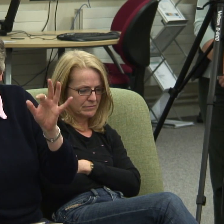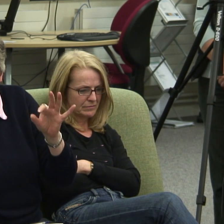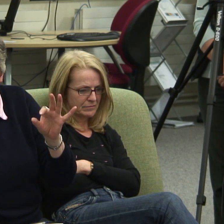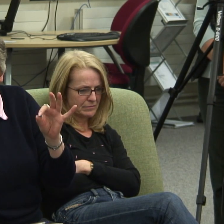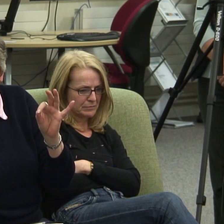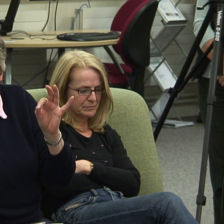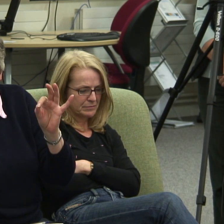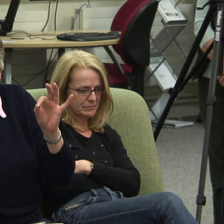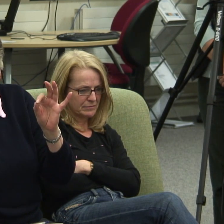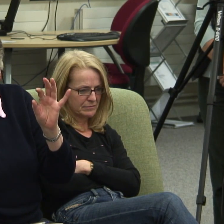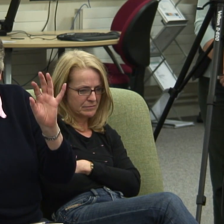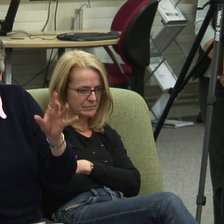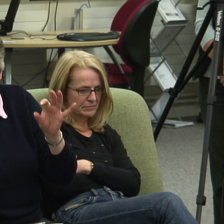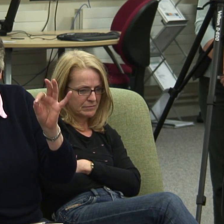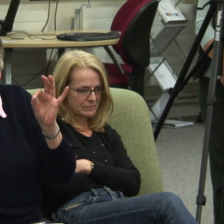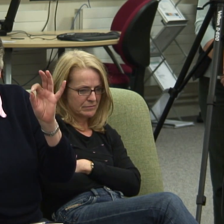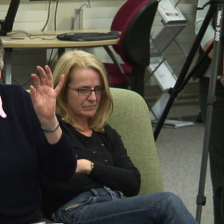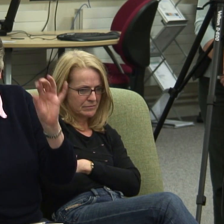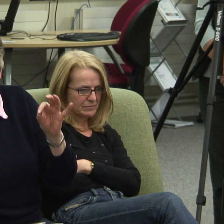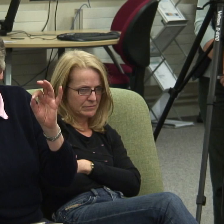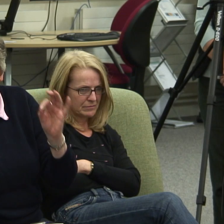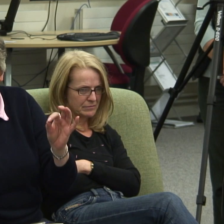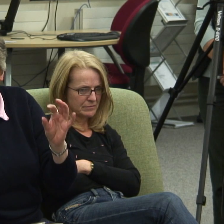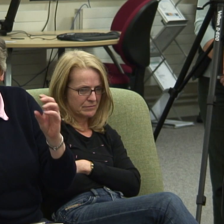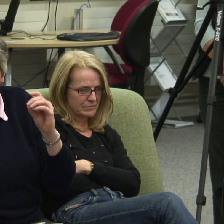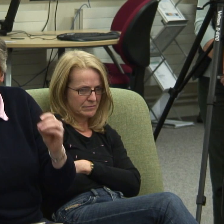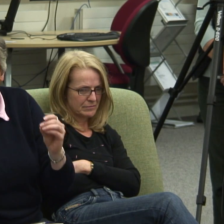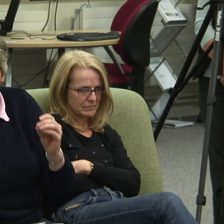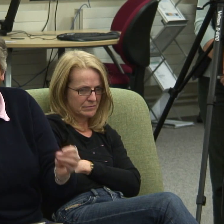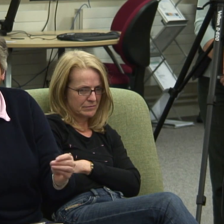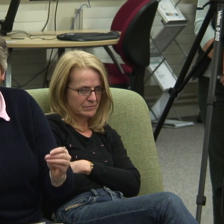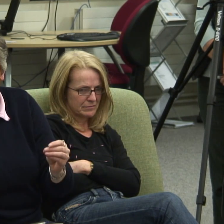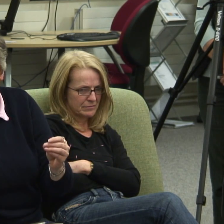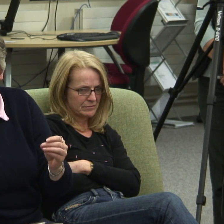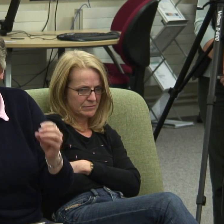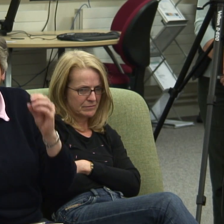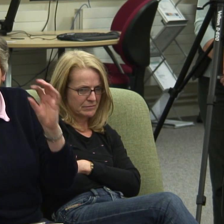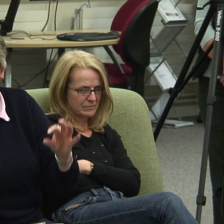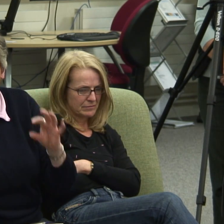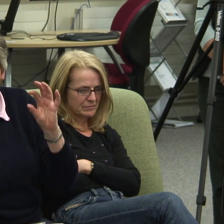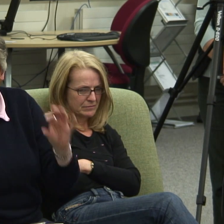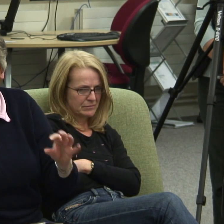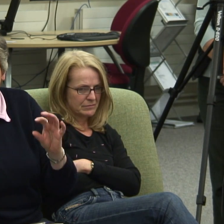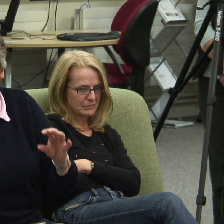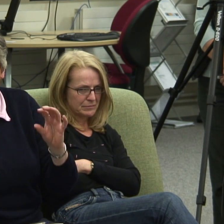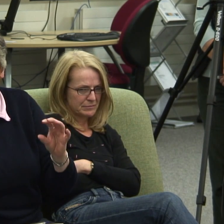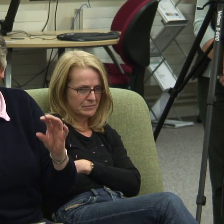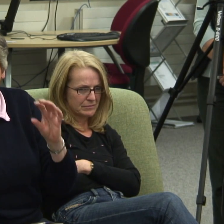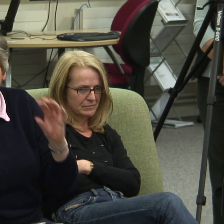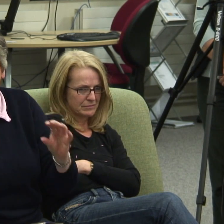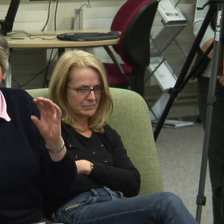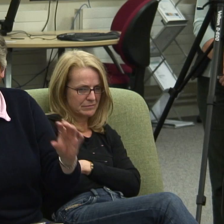it’s very difficult to actually have voluntary treatment in the current psychiatric way of